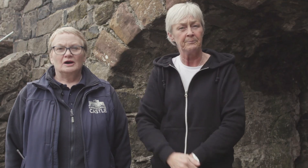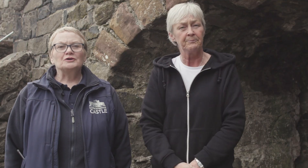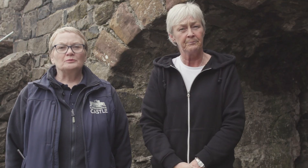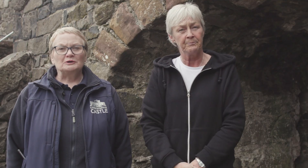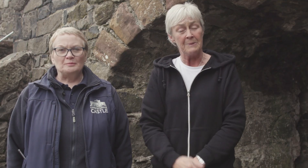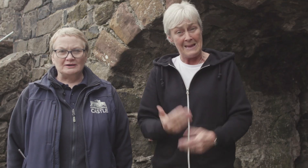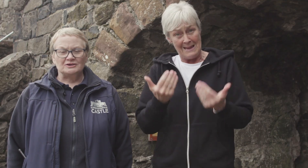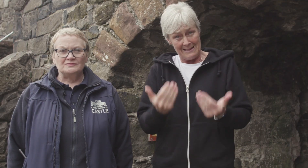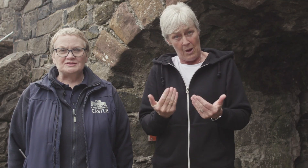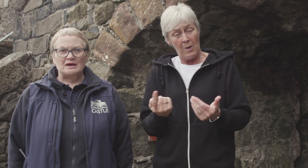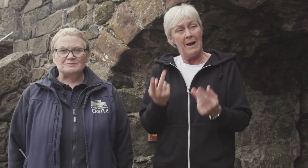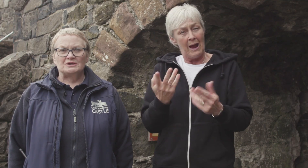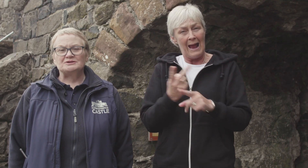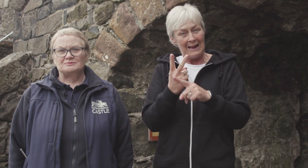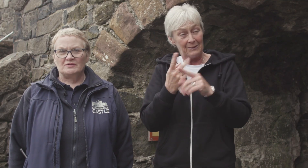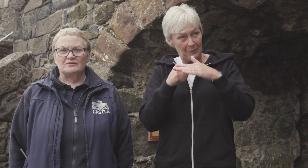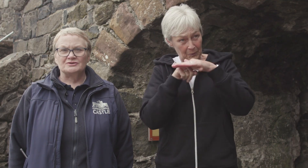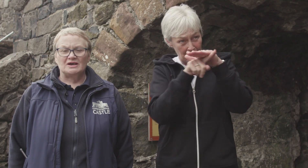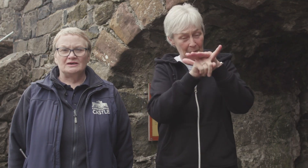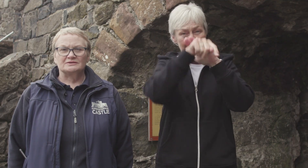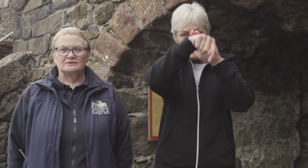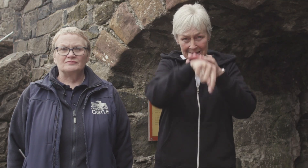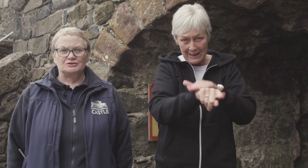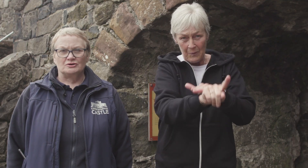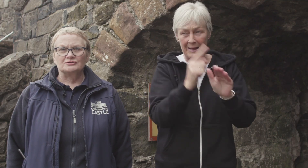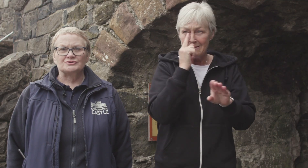And now we'll go back down the steps and up to the other side of the towers